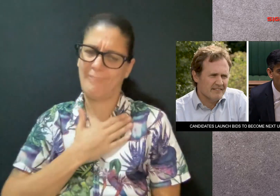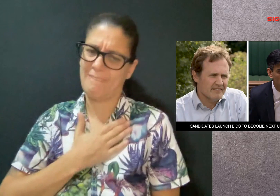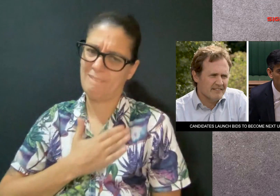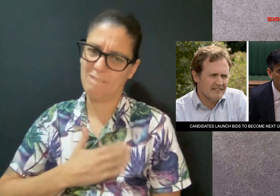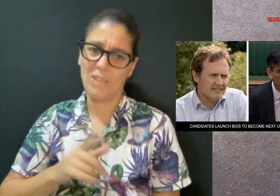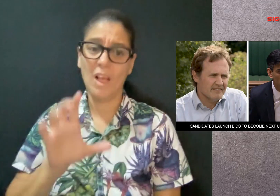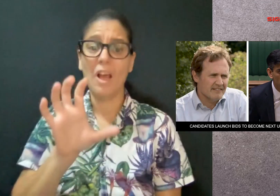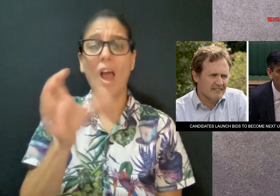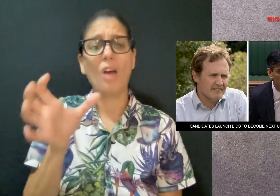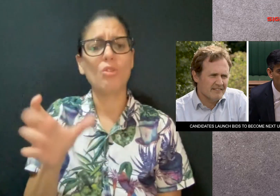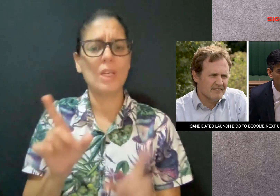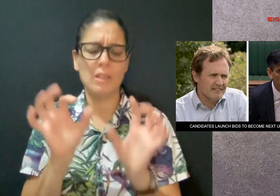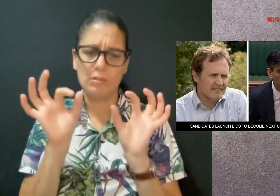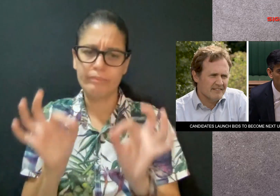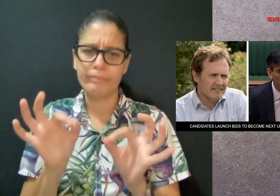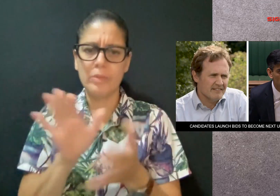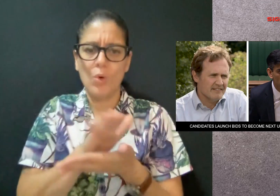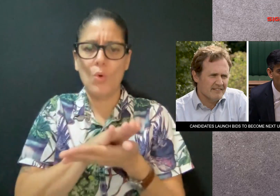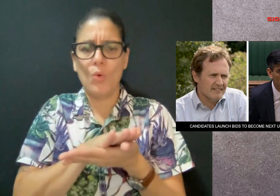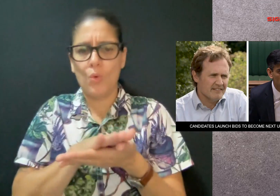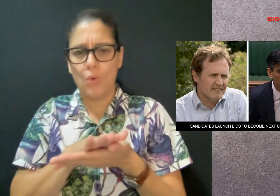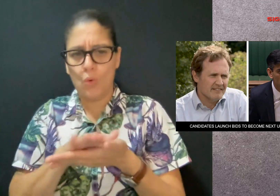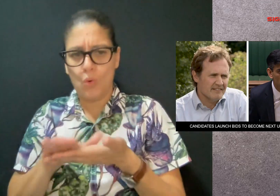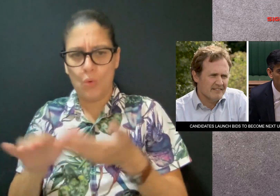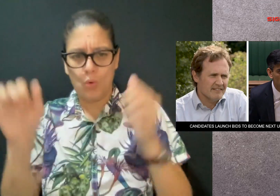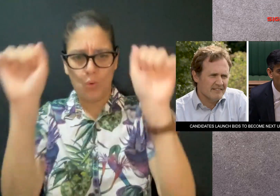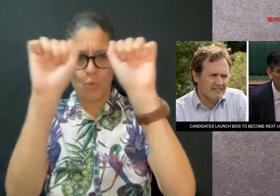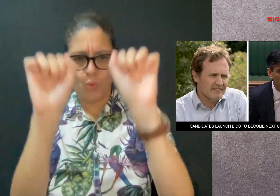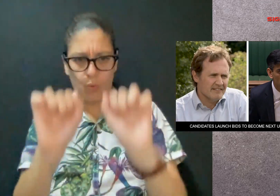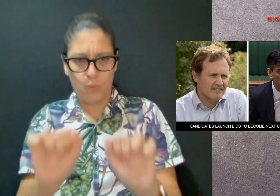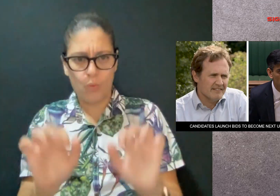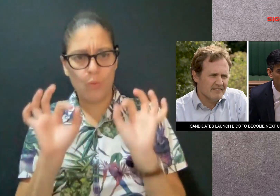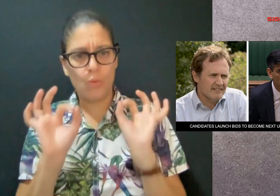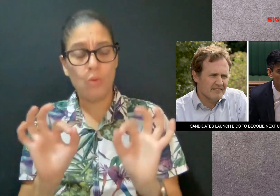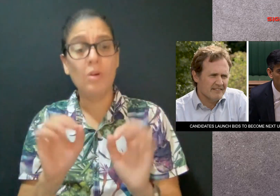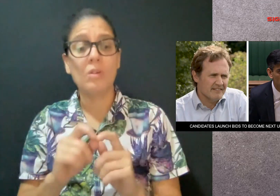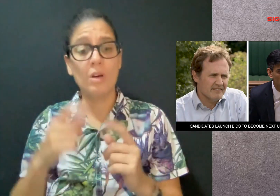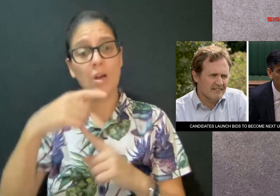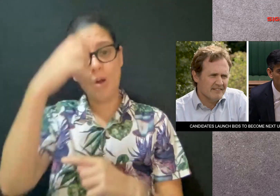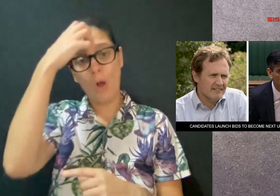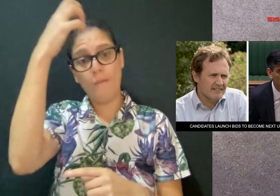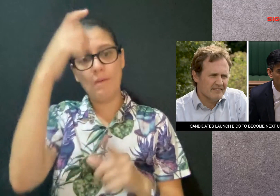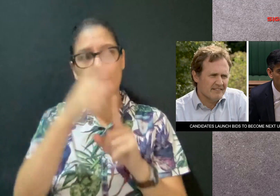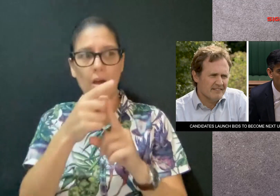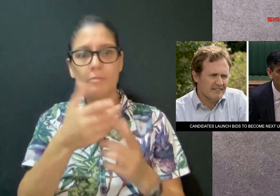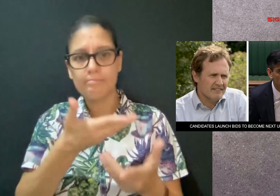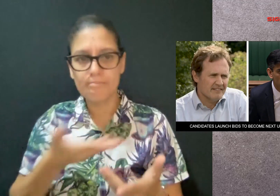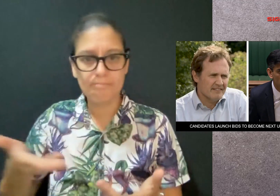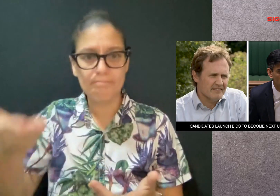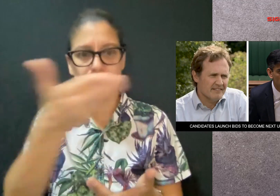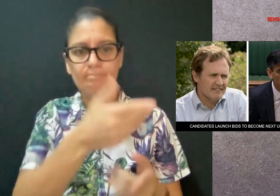he says the country needs a clean start and a government people can trust